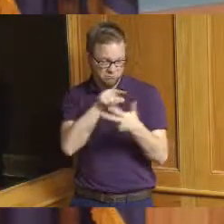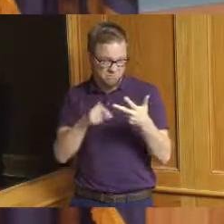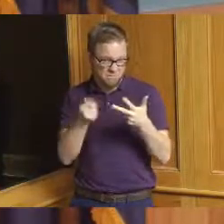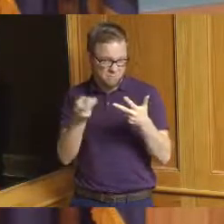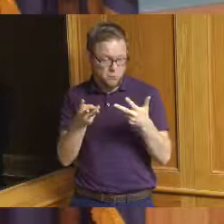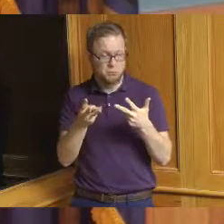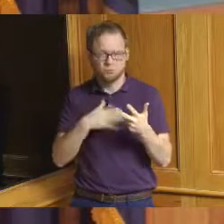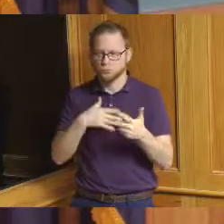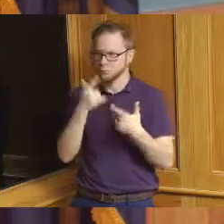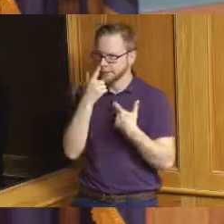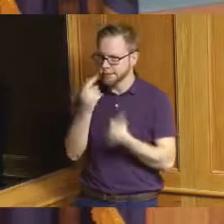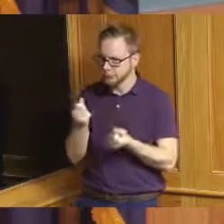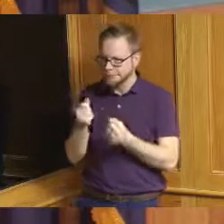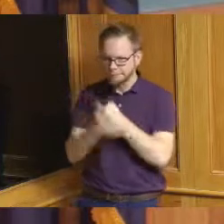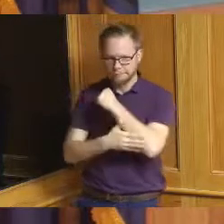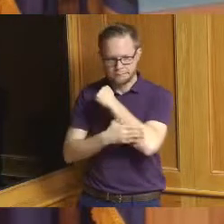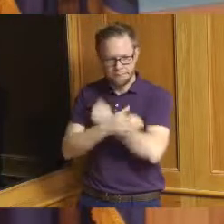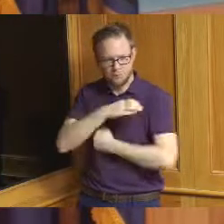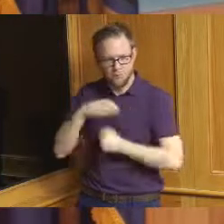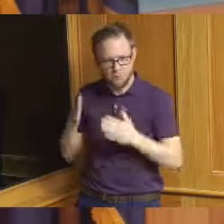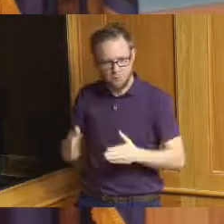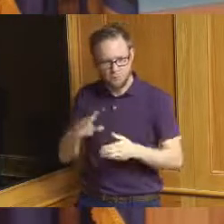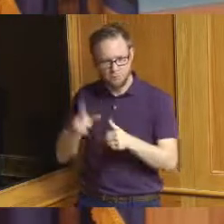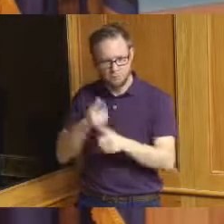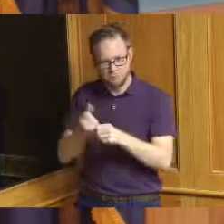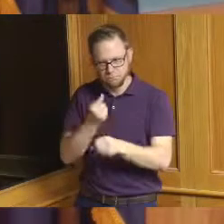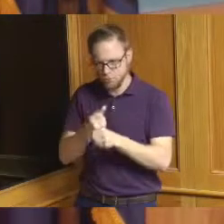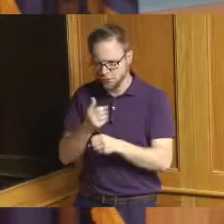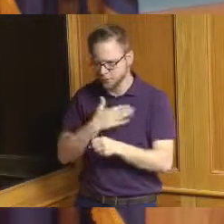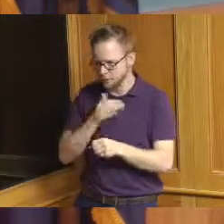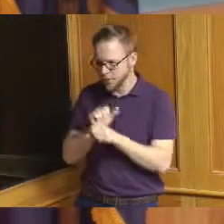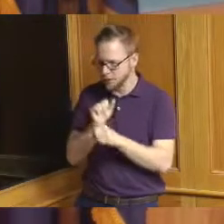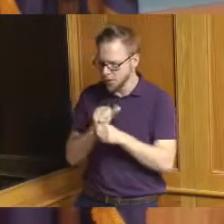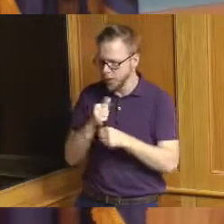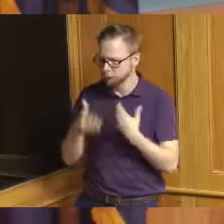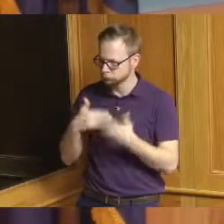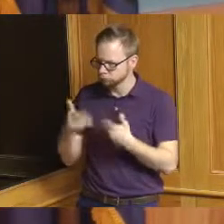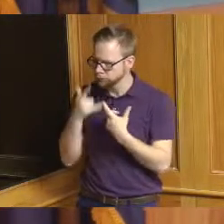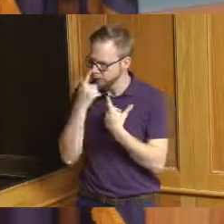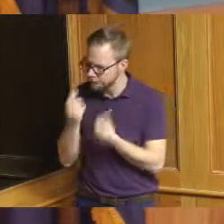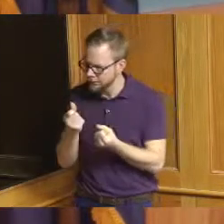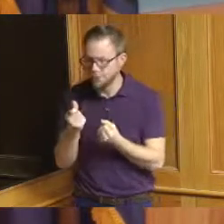a County Commissioner and i look forward to next year to continue to build on a lot of things that